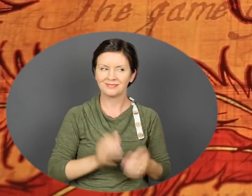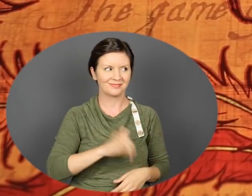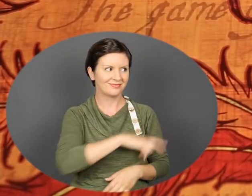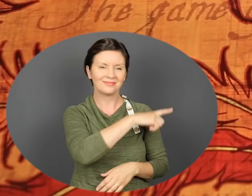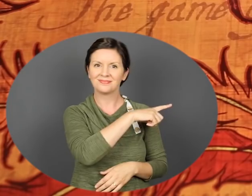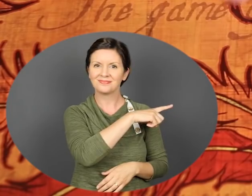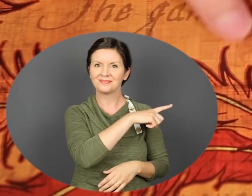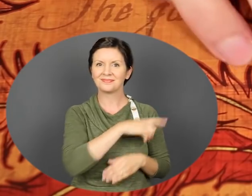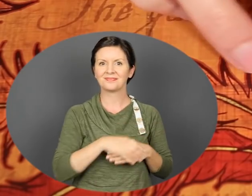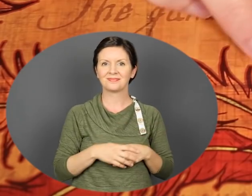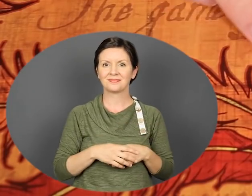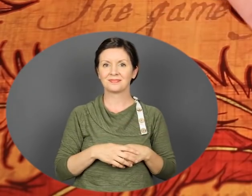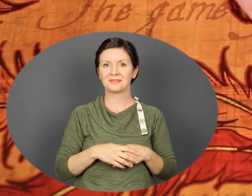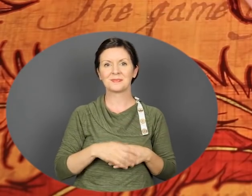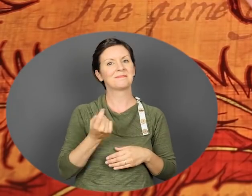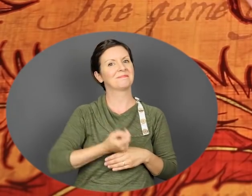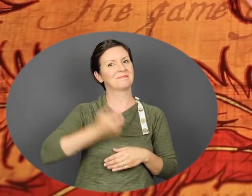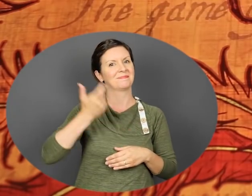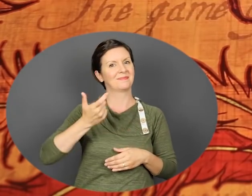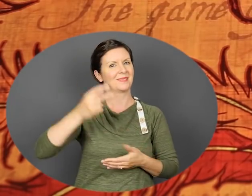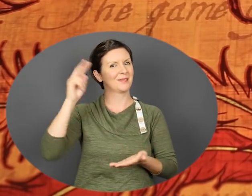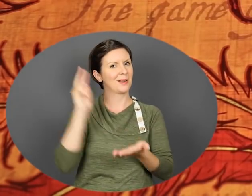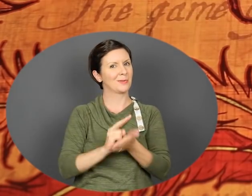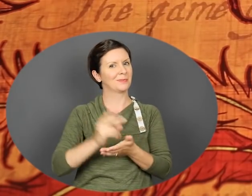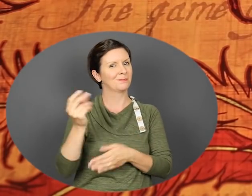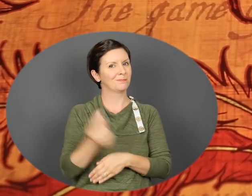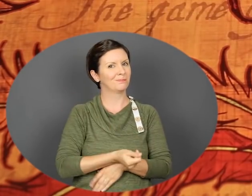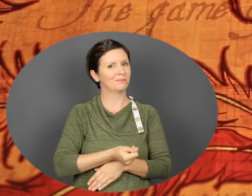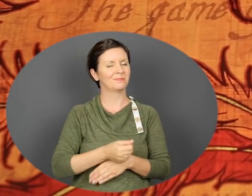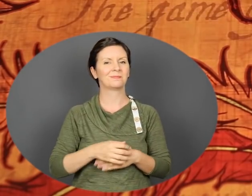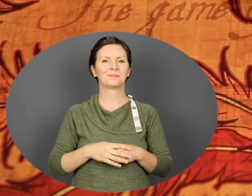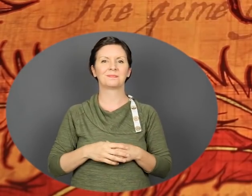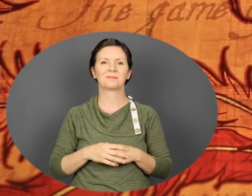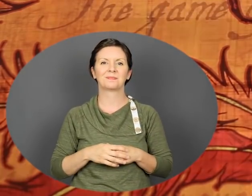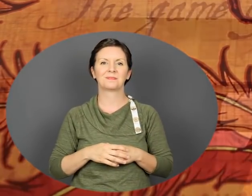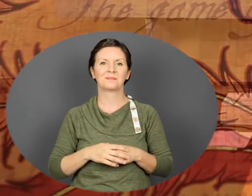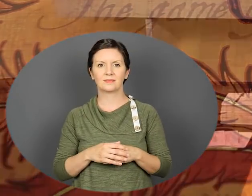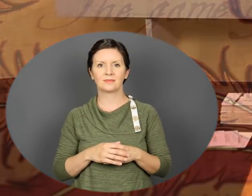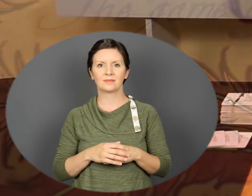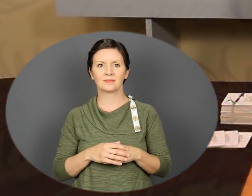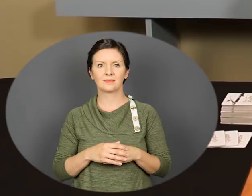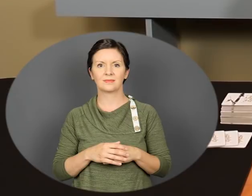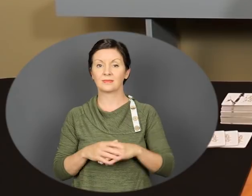this would do, because that is how you get eliminated from the game. Now remember what